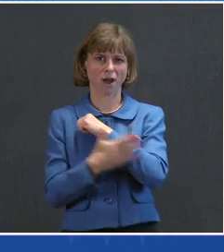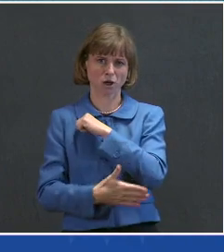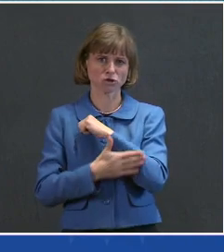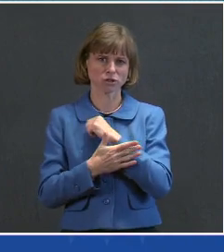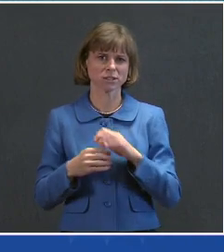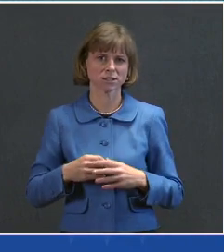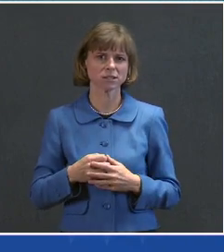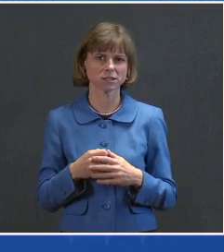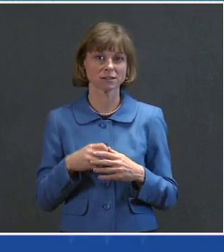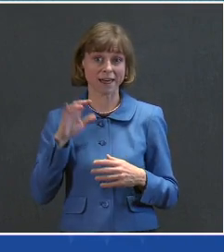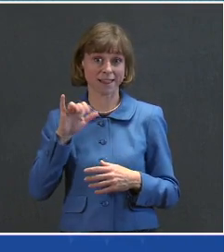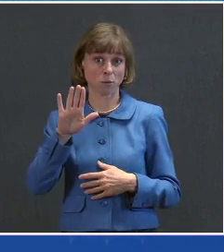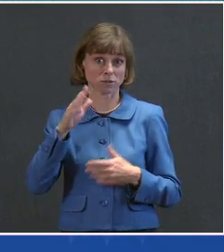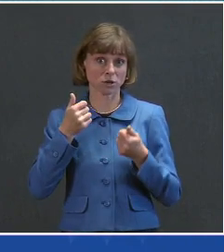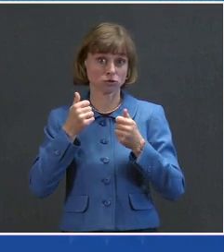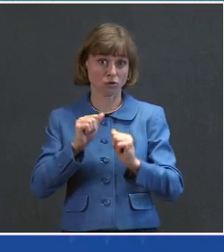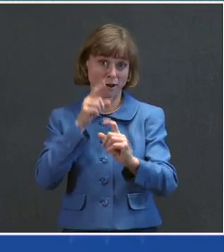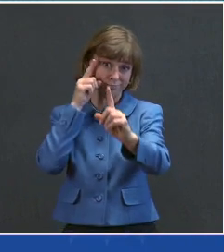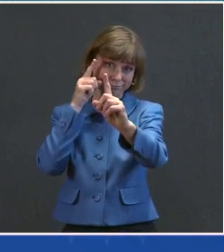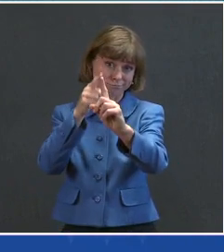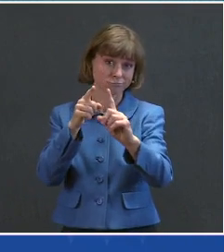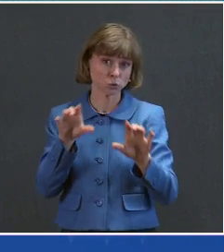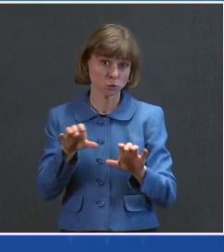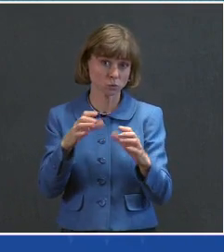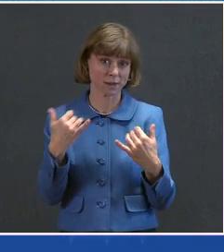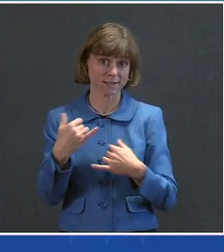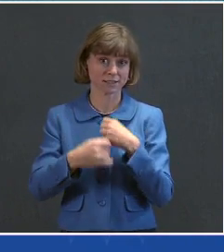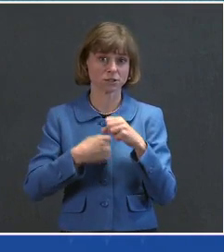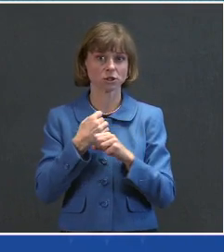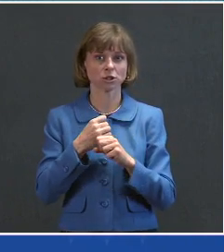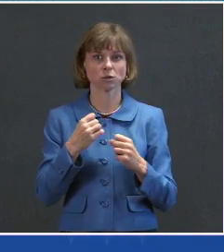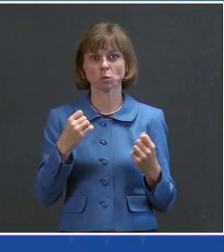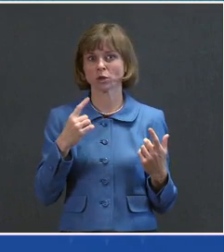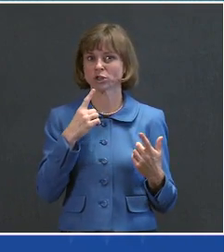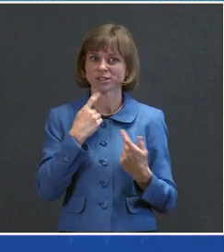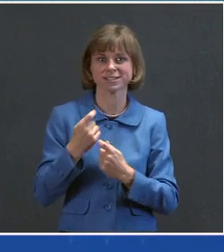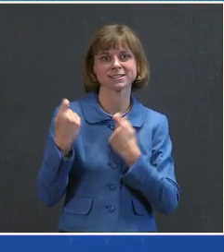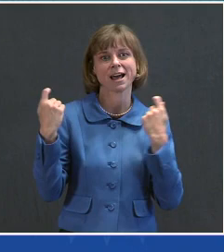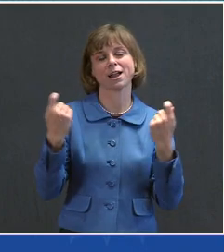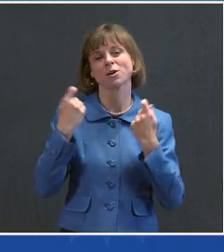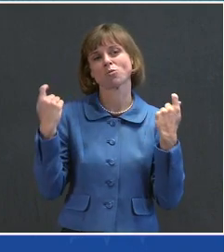or hope to do this year. And as we celebrate the love of reading and uplift diverse and representative authors,